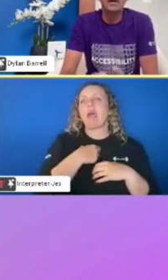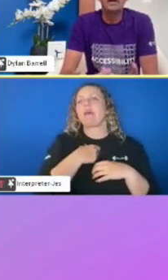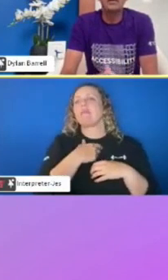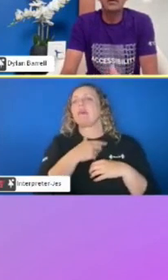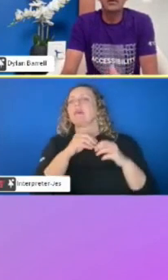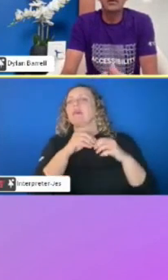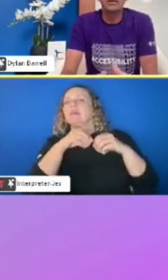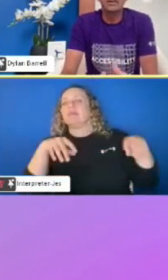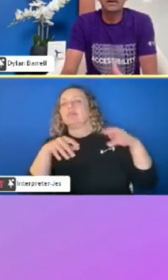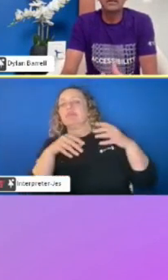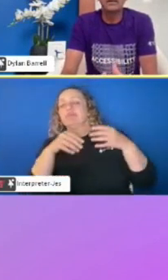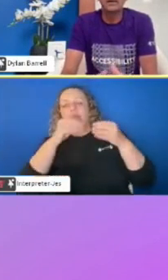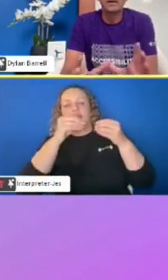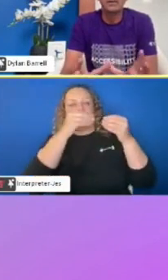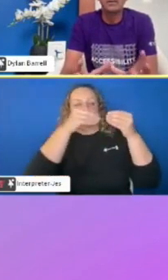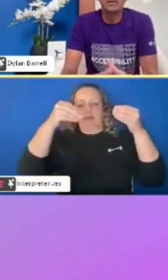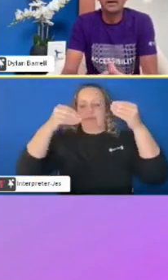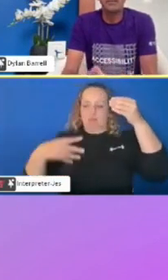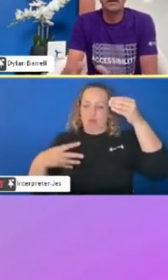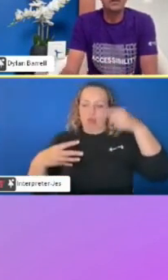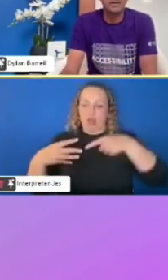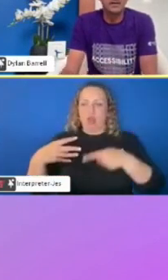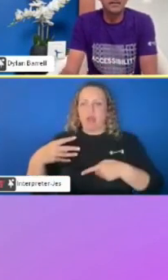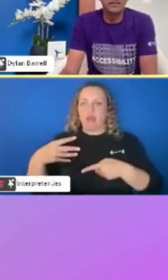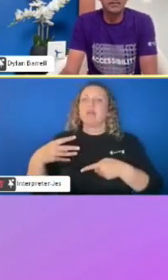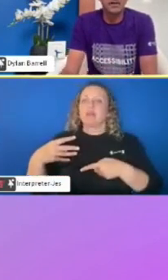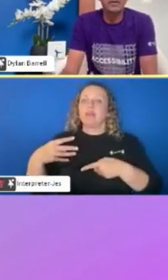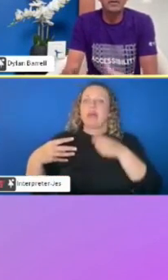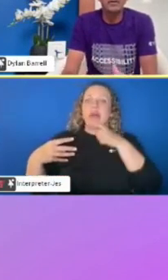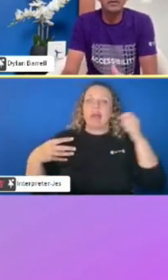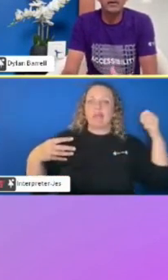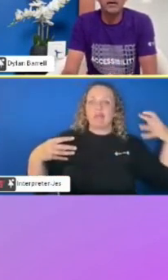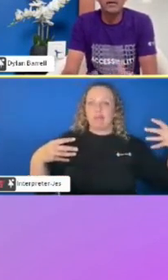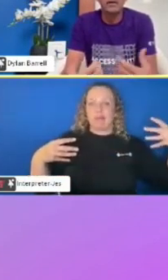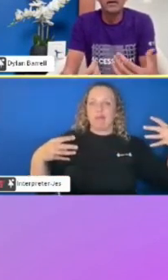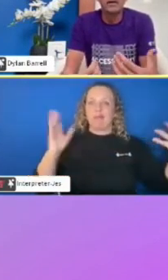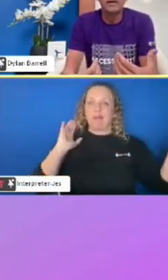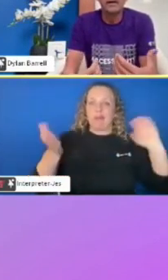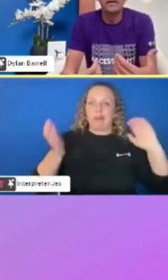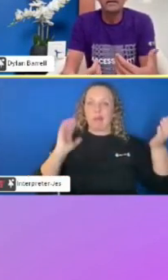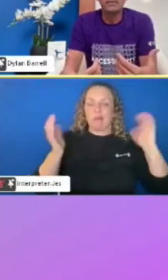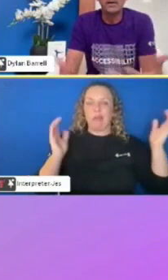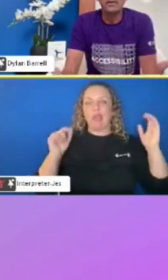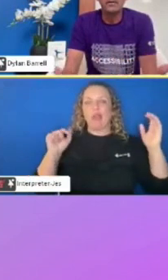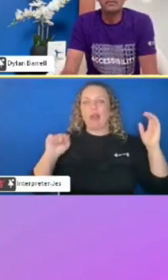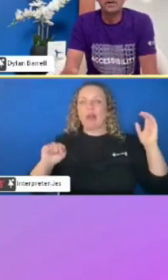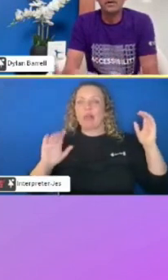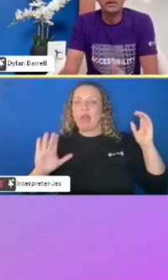it can show you the comparison between that branch and the default branch so you know that when you merge